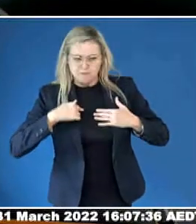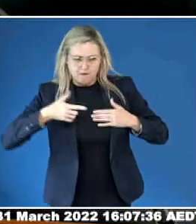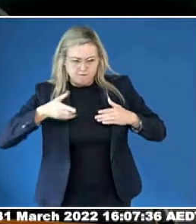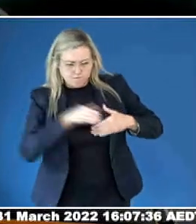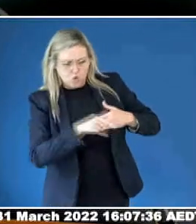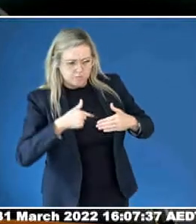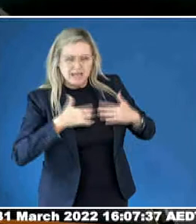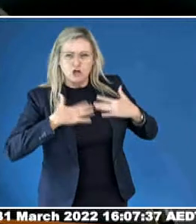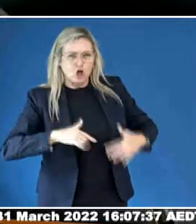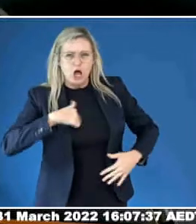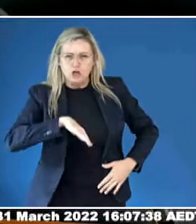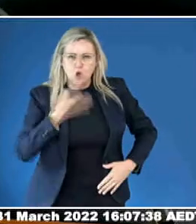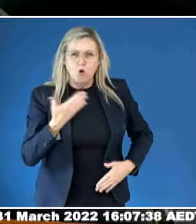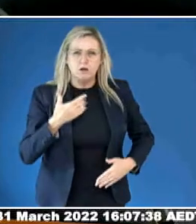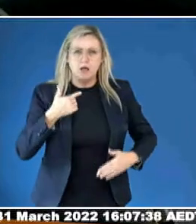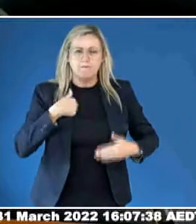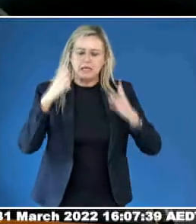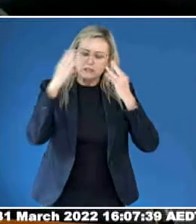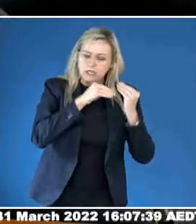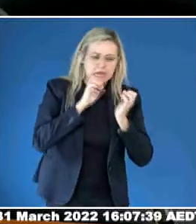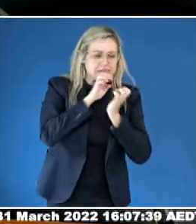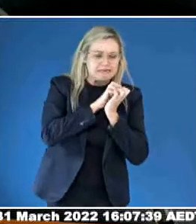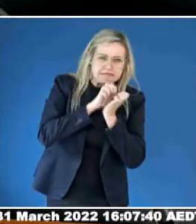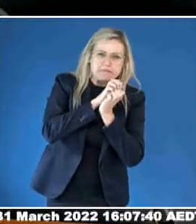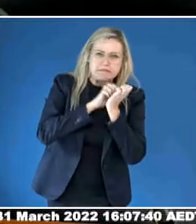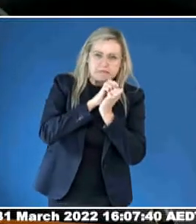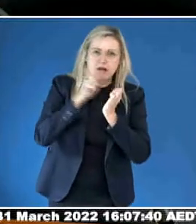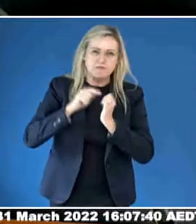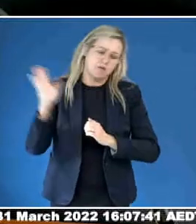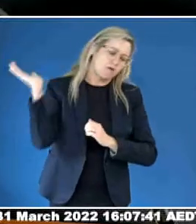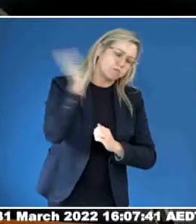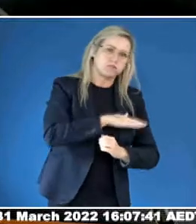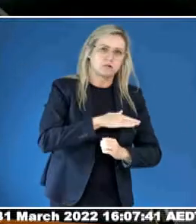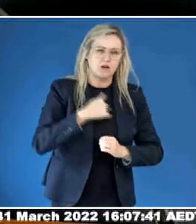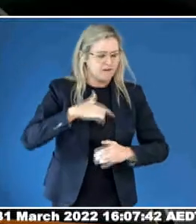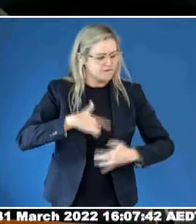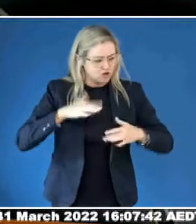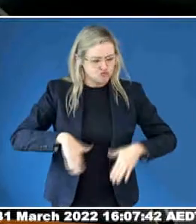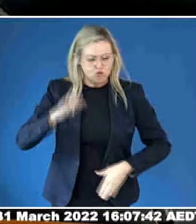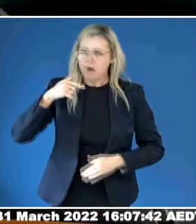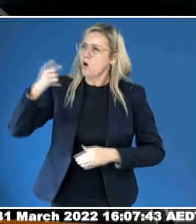grinding my teeth, being made to feel like whatever I did was not good - that I was never good enough, no matter what I - sorry.